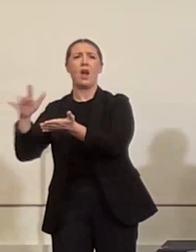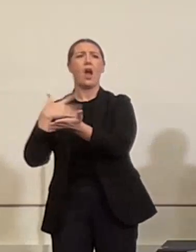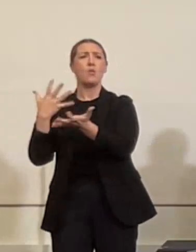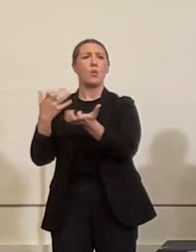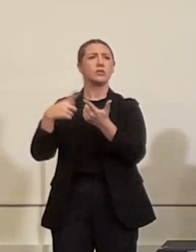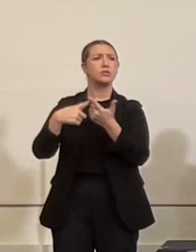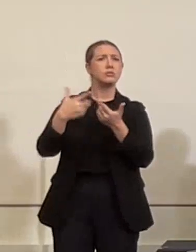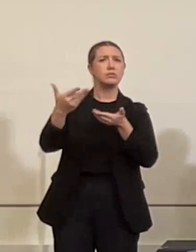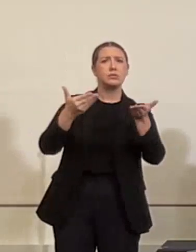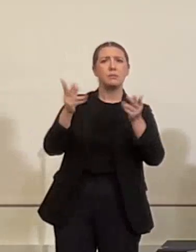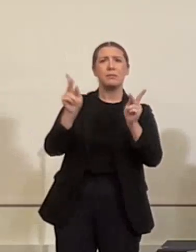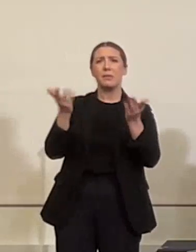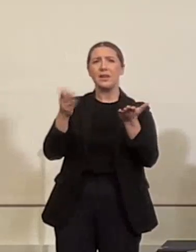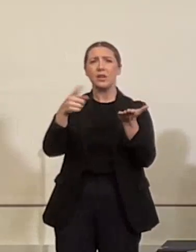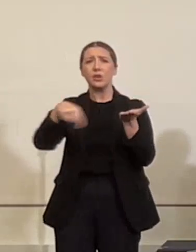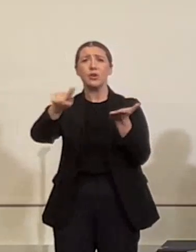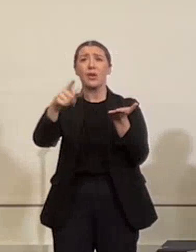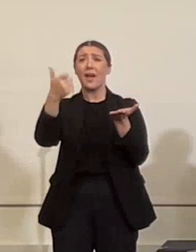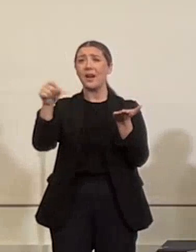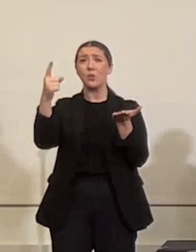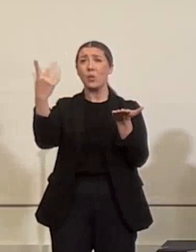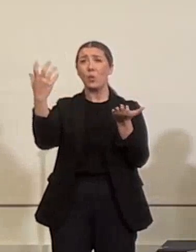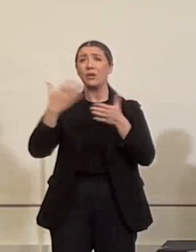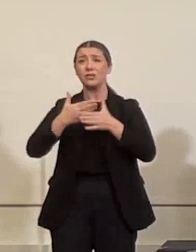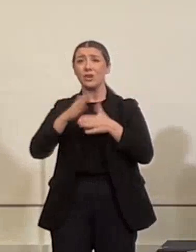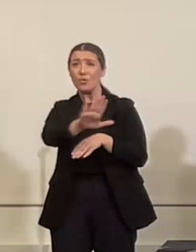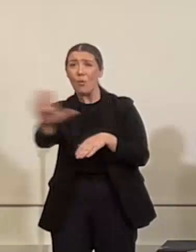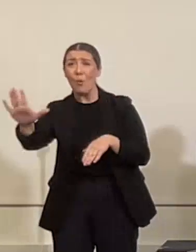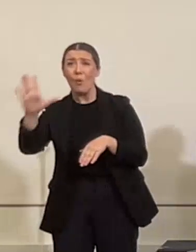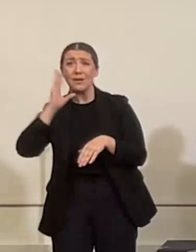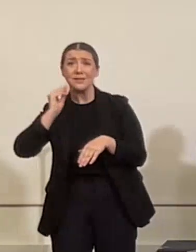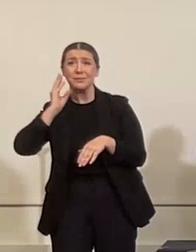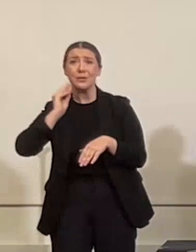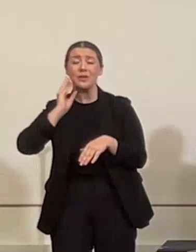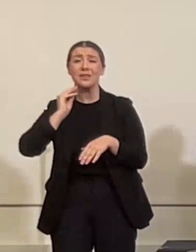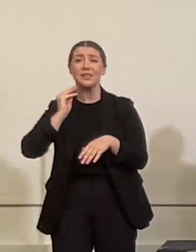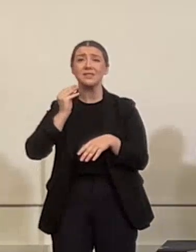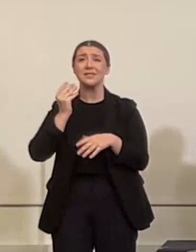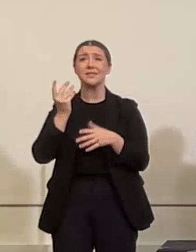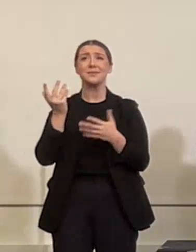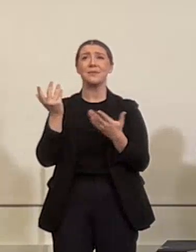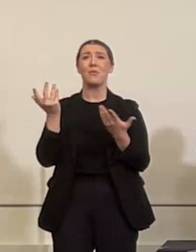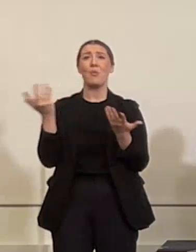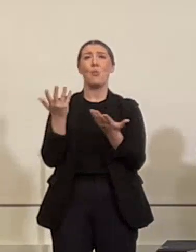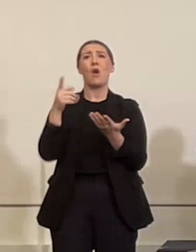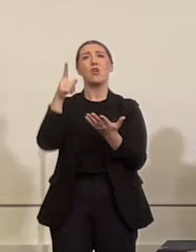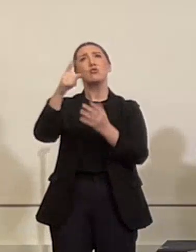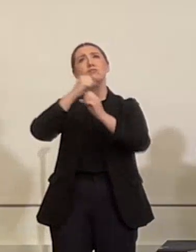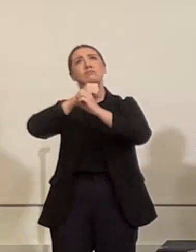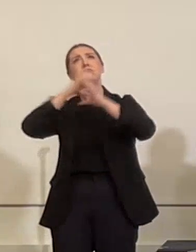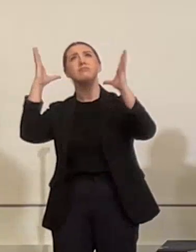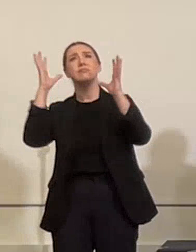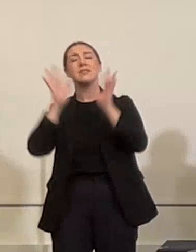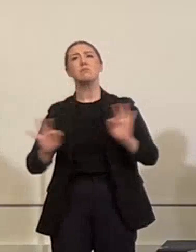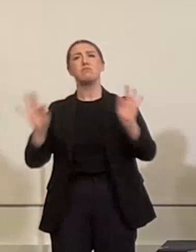Robin does anybody want to share their experience of what you know what they think is the importance of.